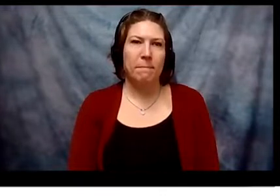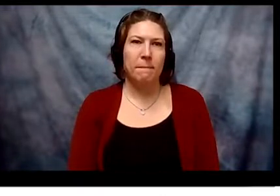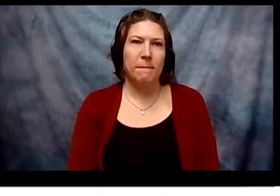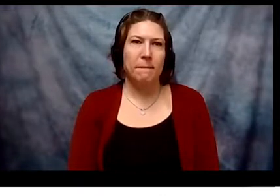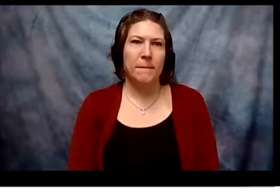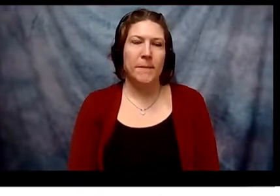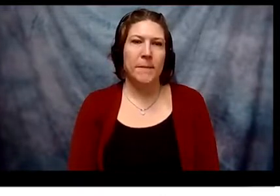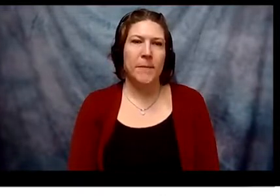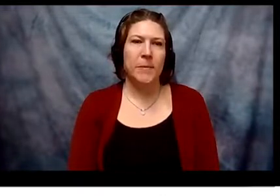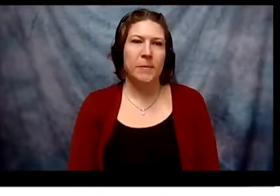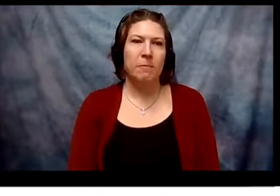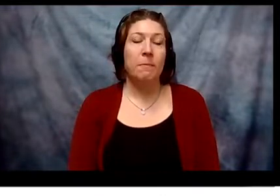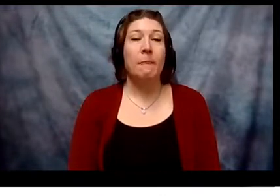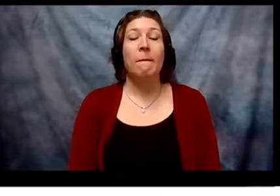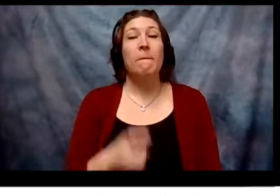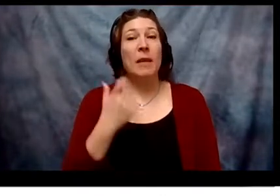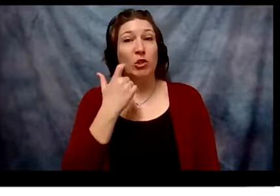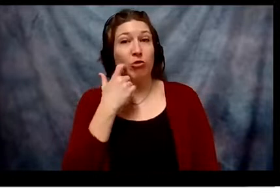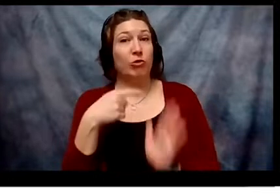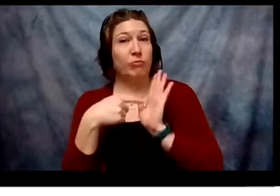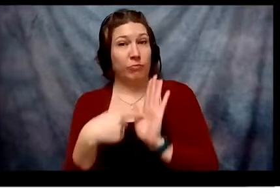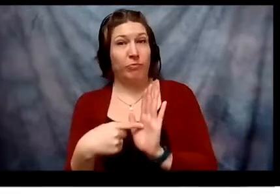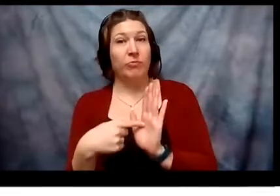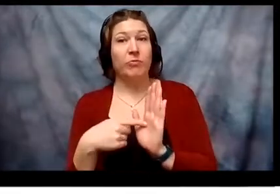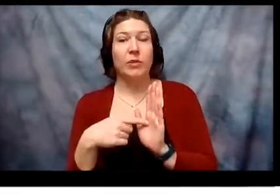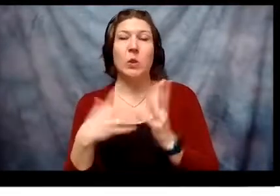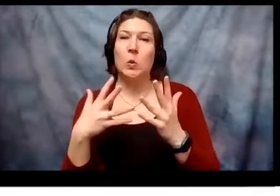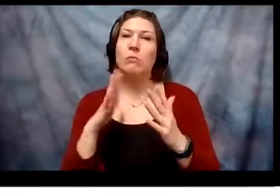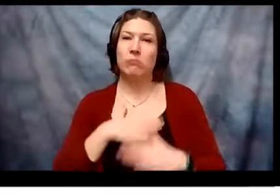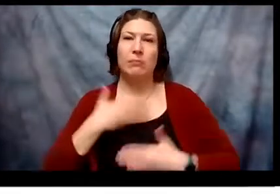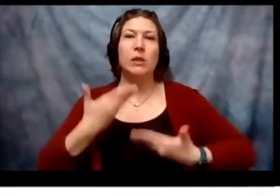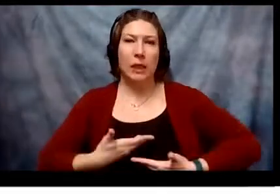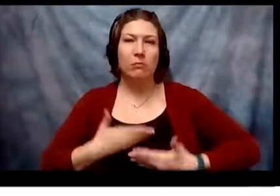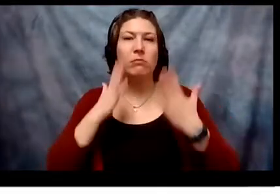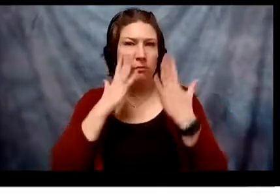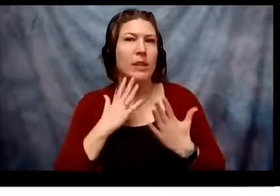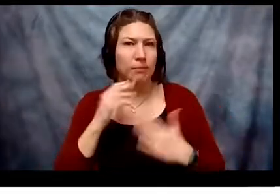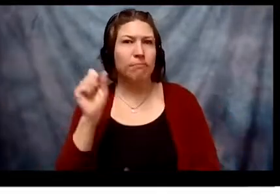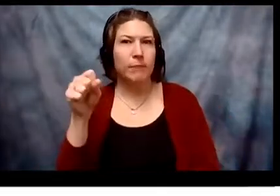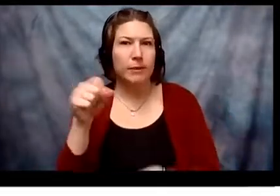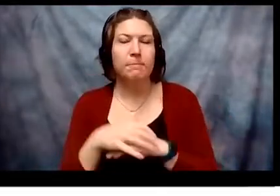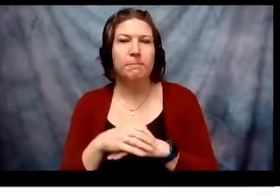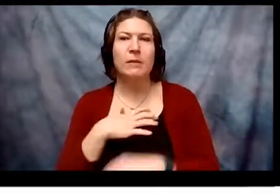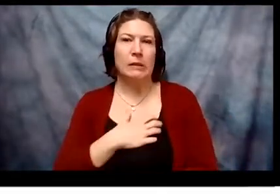What you just saw was very disturbing and sad. I get emotional.